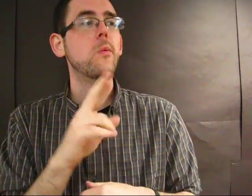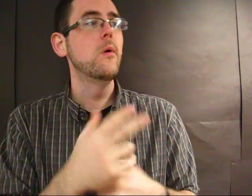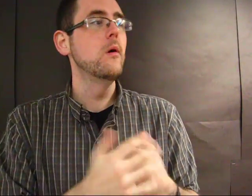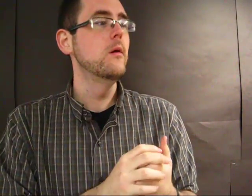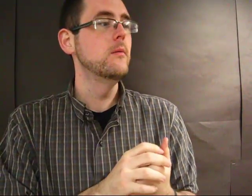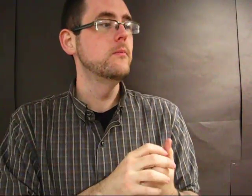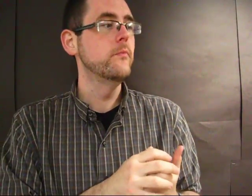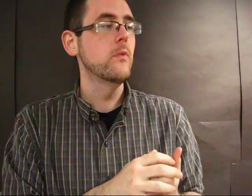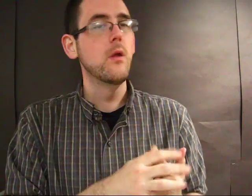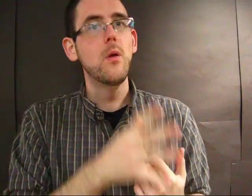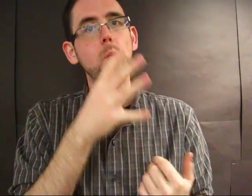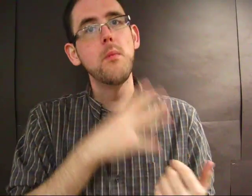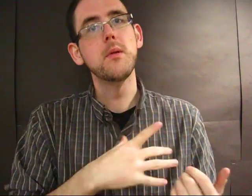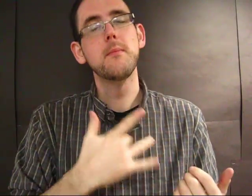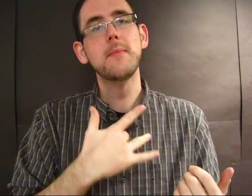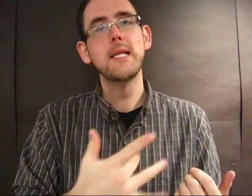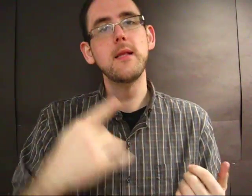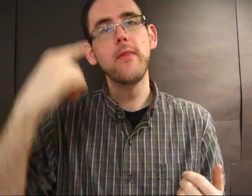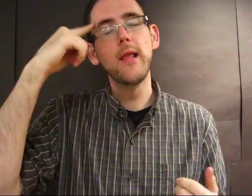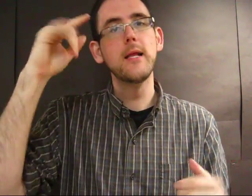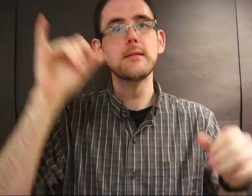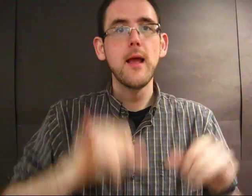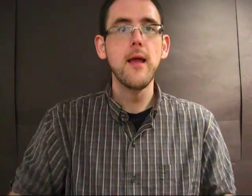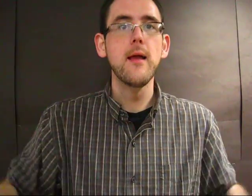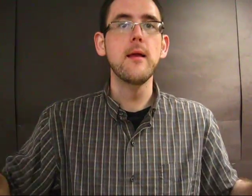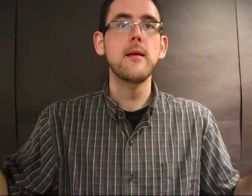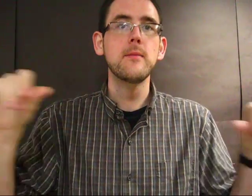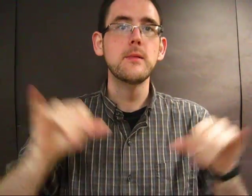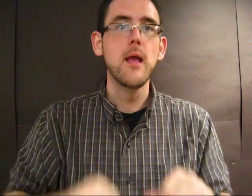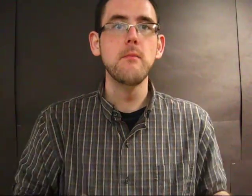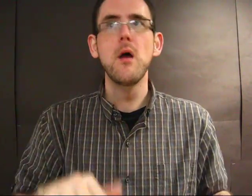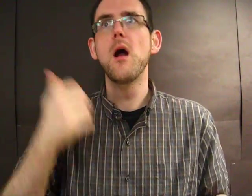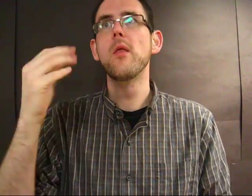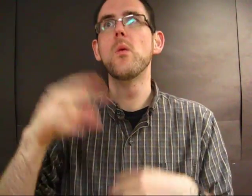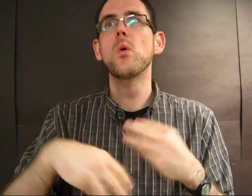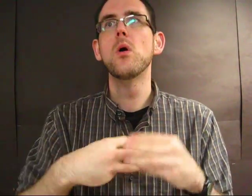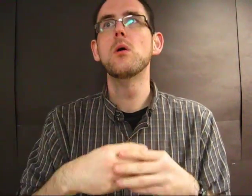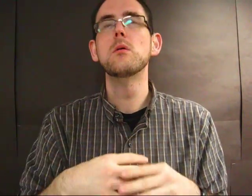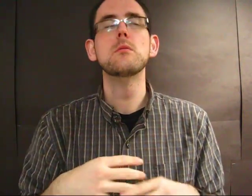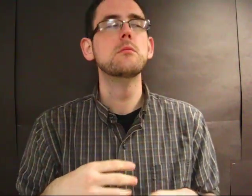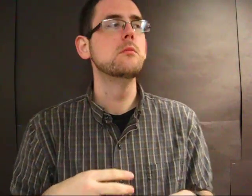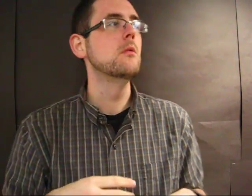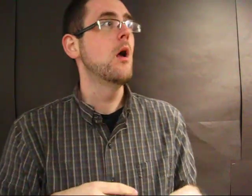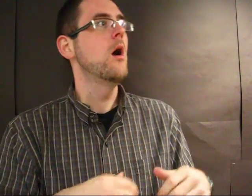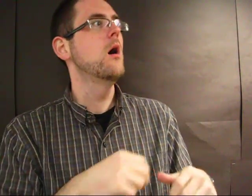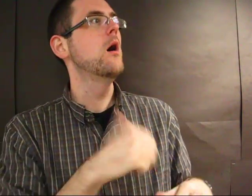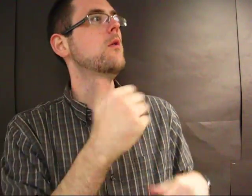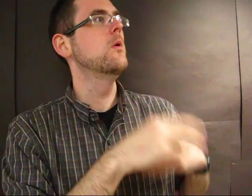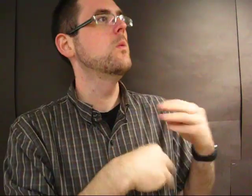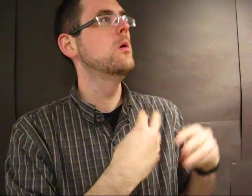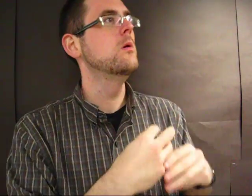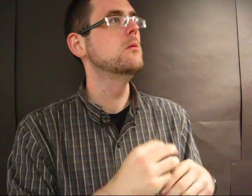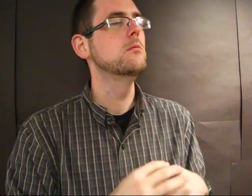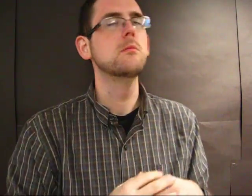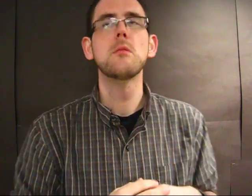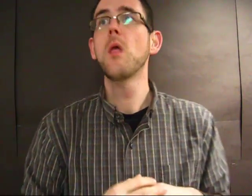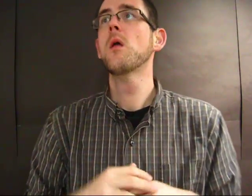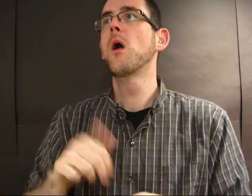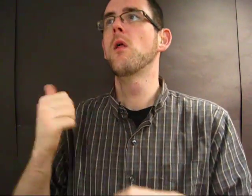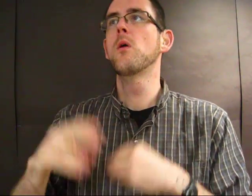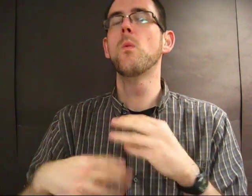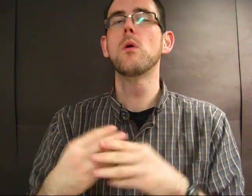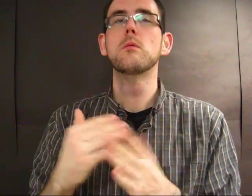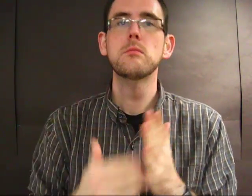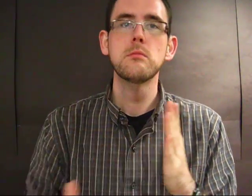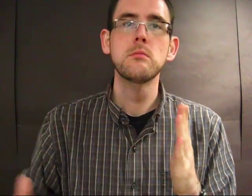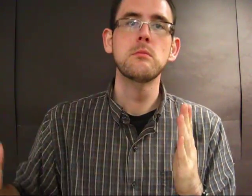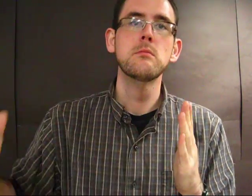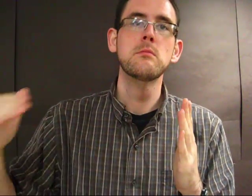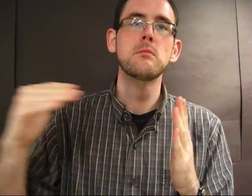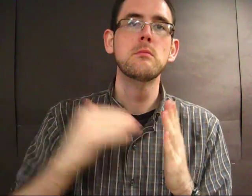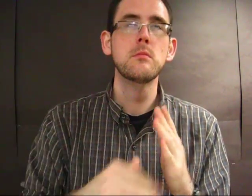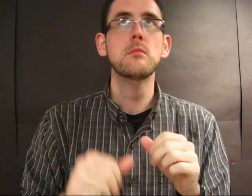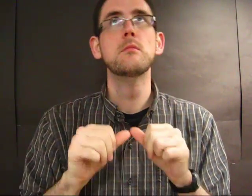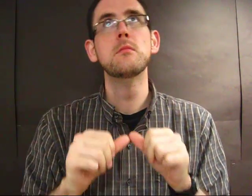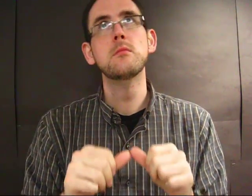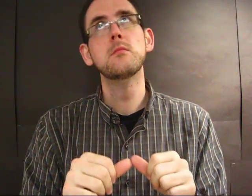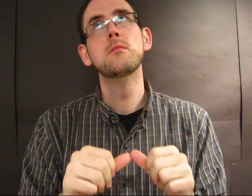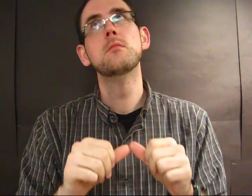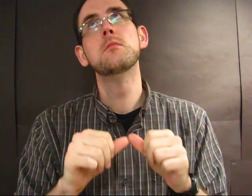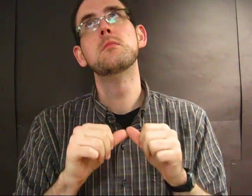Or ... the woman thinks the same thing over and over: It IS a different world -- oh, it IS a different world -- my, it IS a different world.